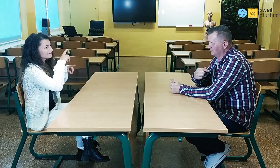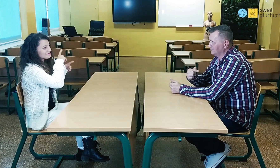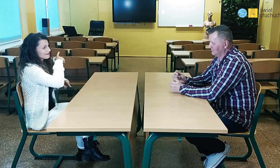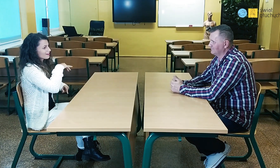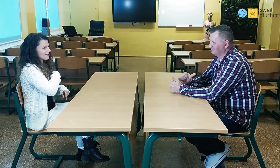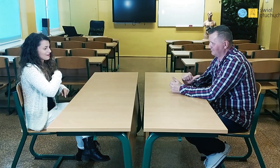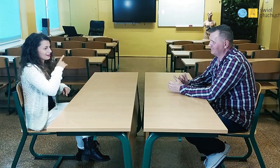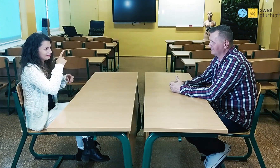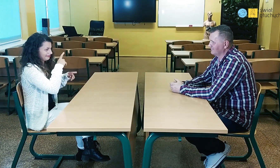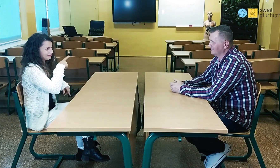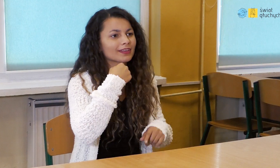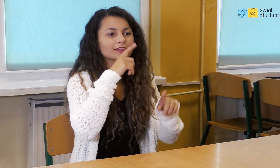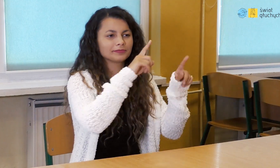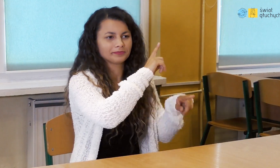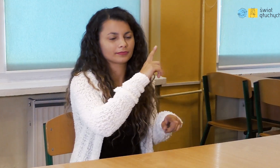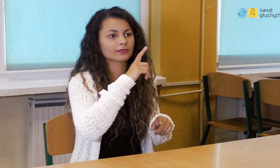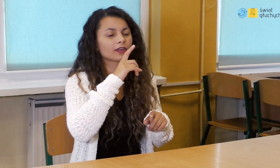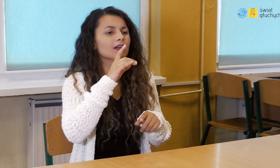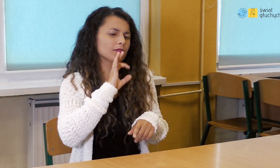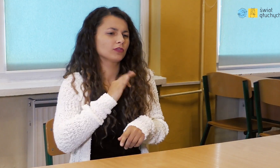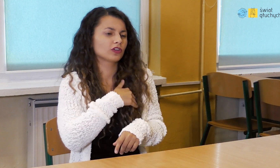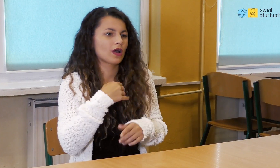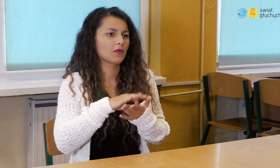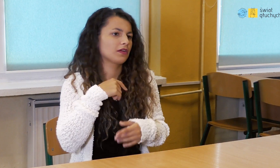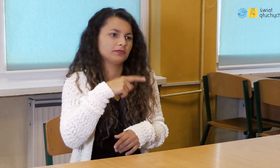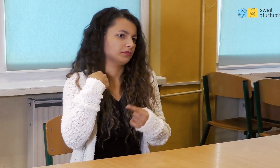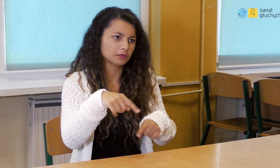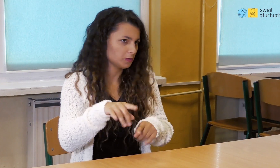In my school, there wasn't such a custom. — In another school, they had it, but it was optional.